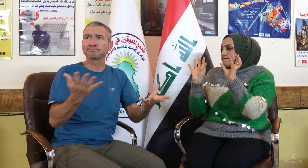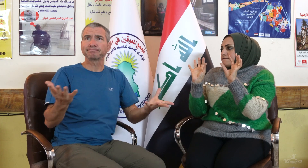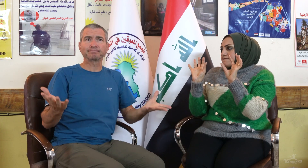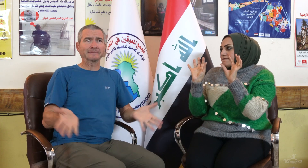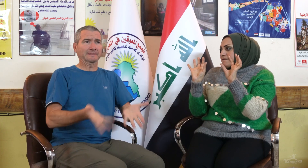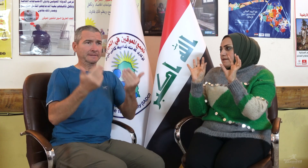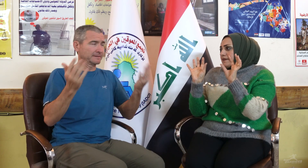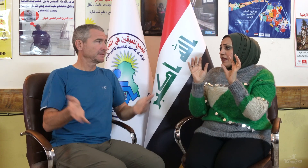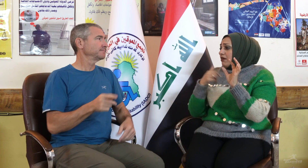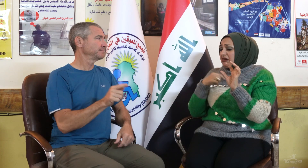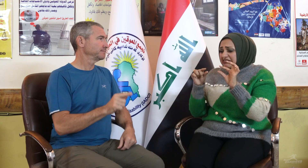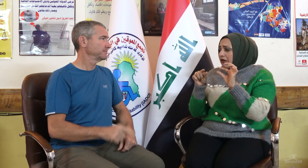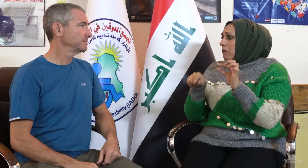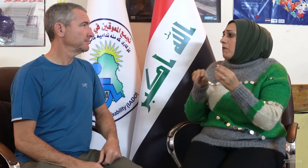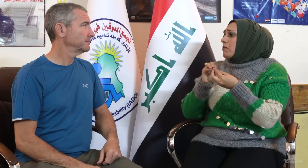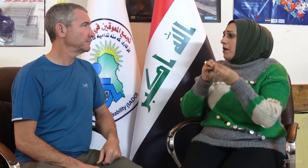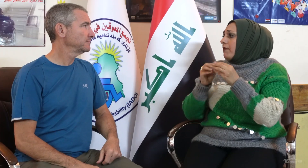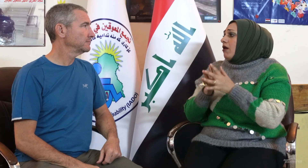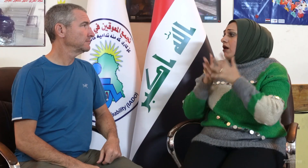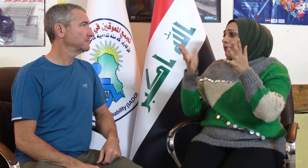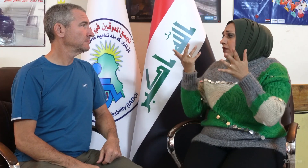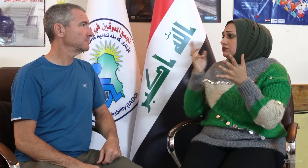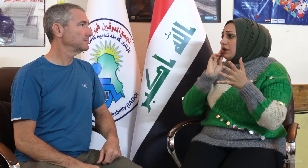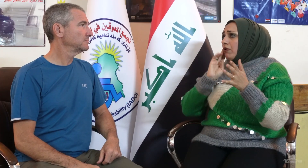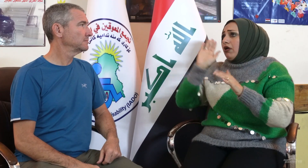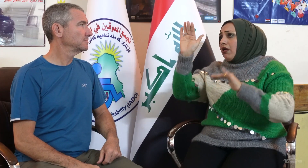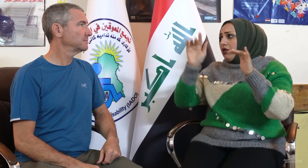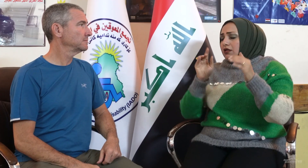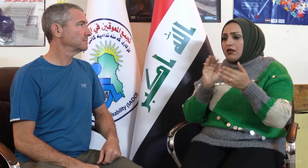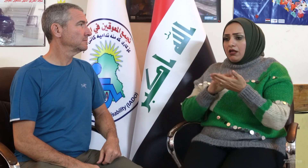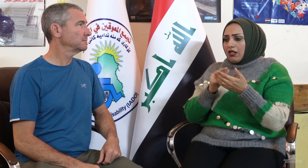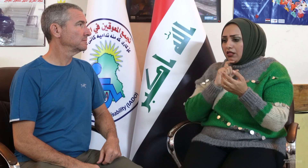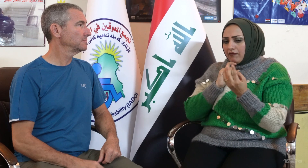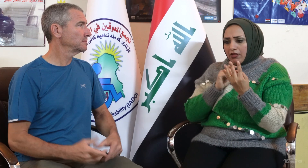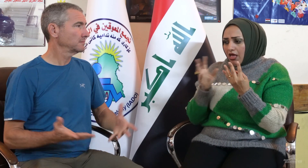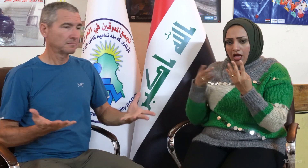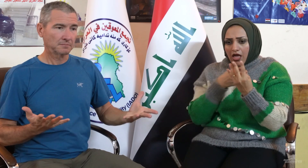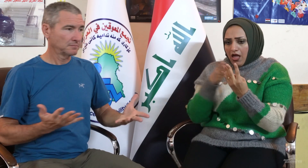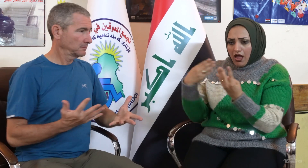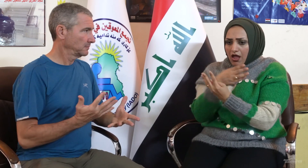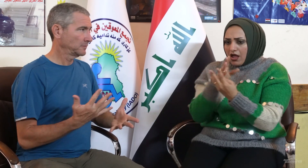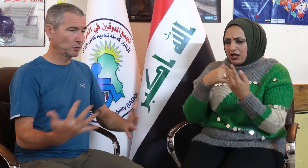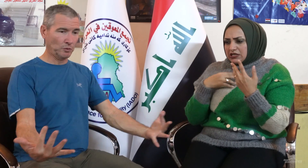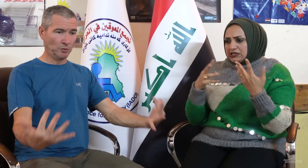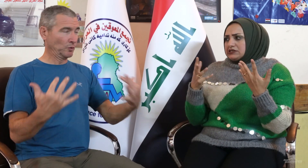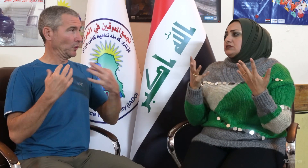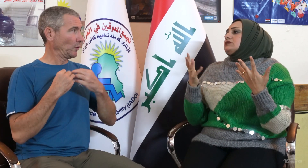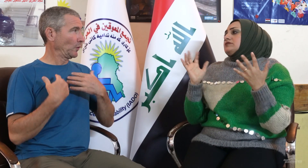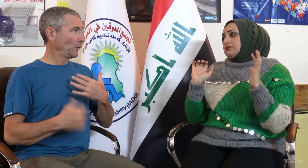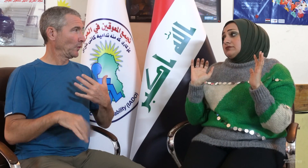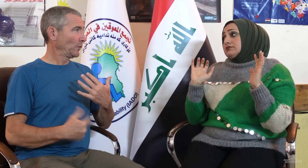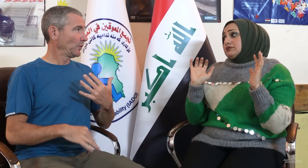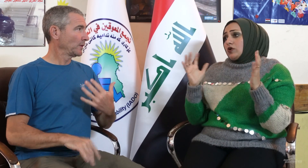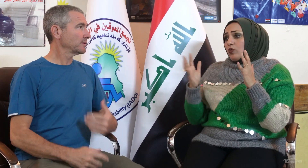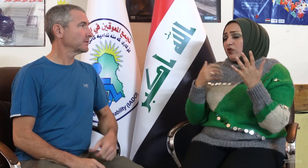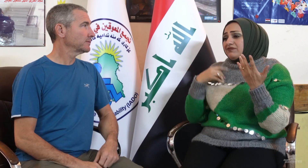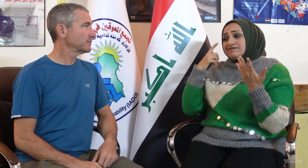We need training for more interpreters for more availability. It isn't easy to meet that high demand